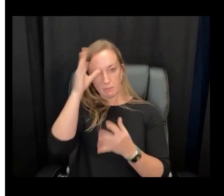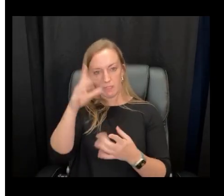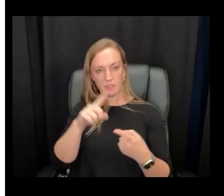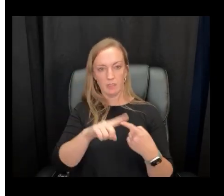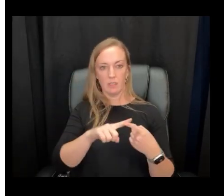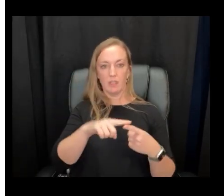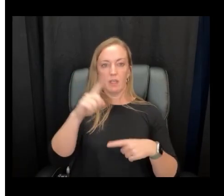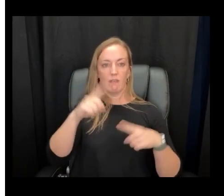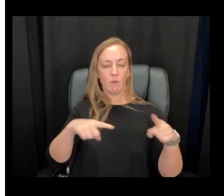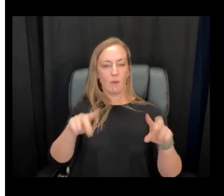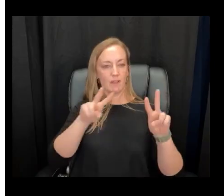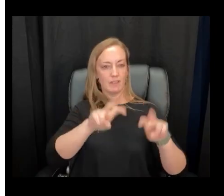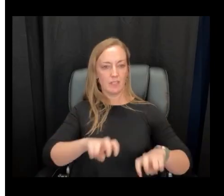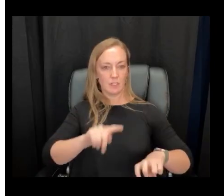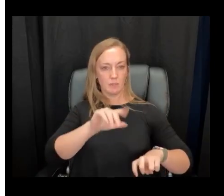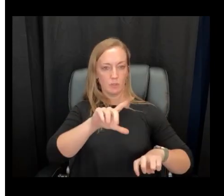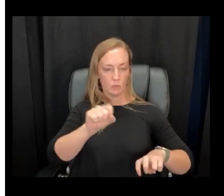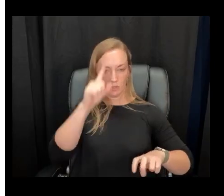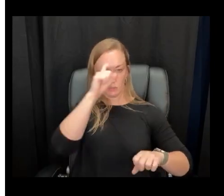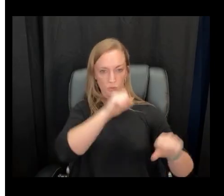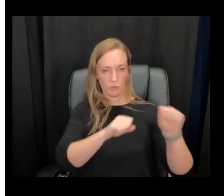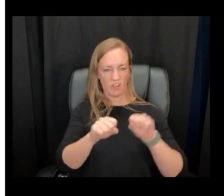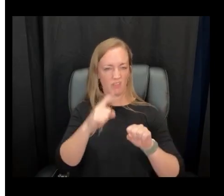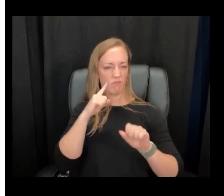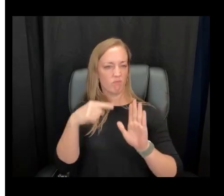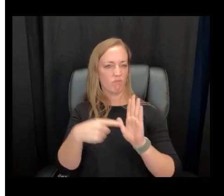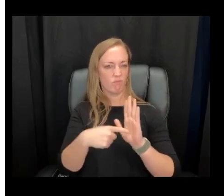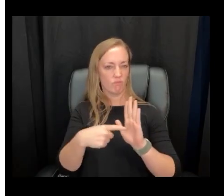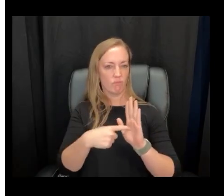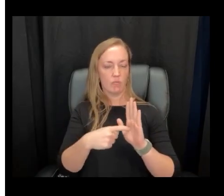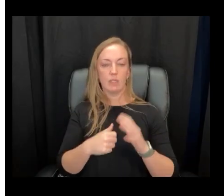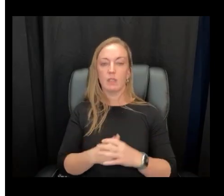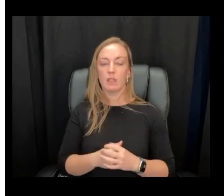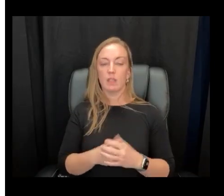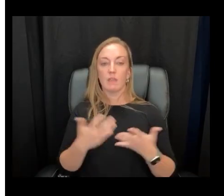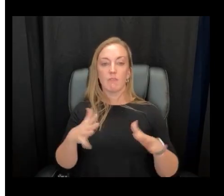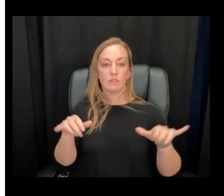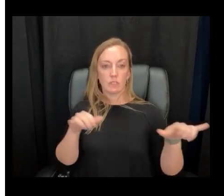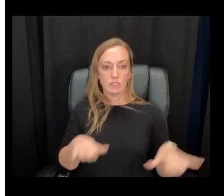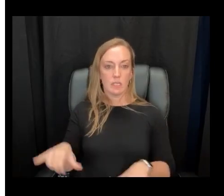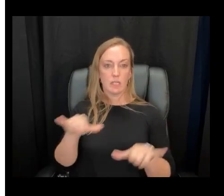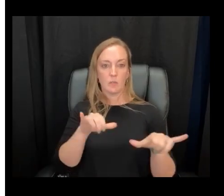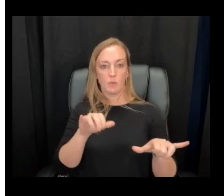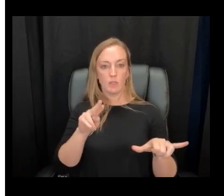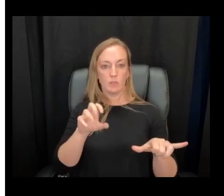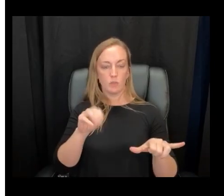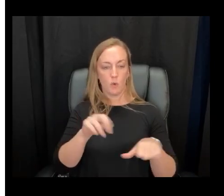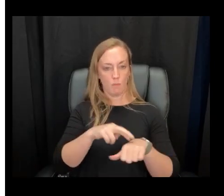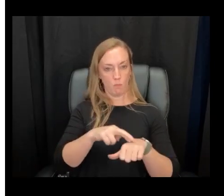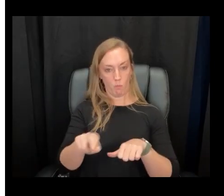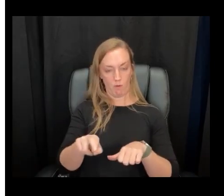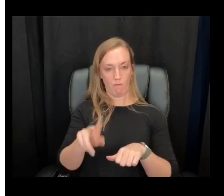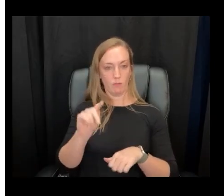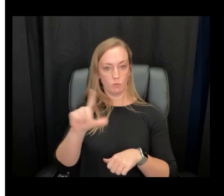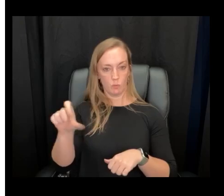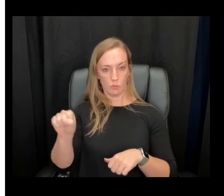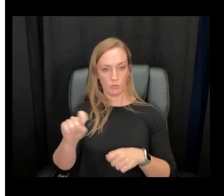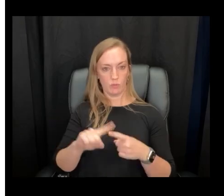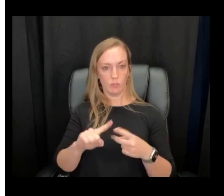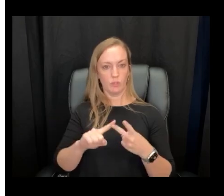A variety of assessment tools and strategies, such as standardized and norm-referenced tools,